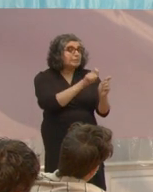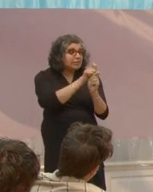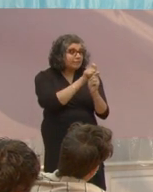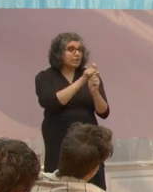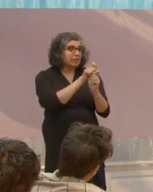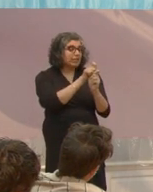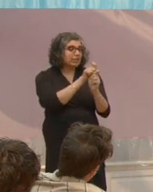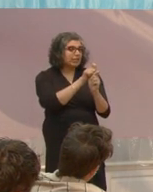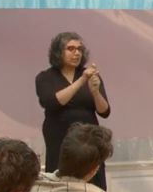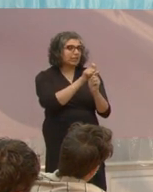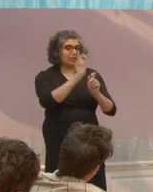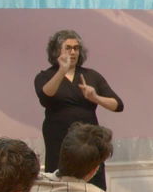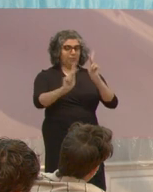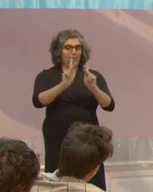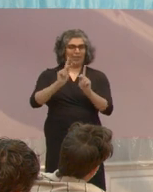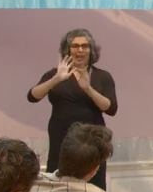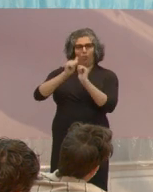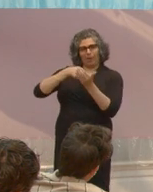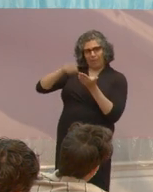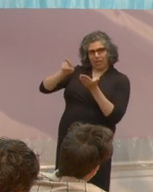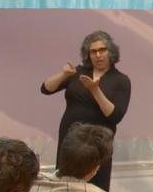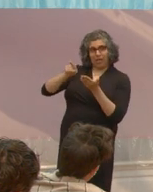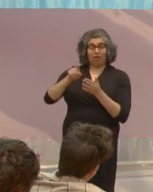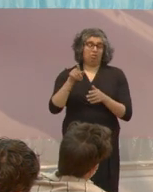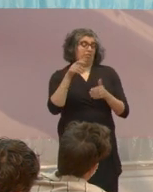covered people being paid to have workman's comp if they were